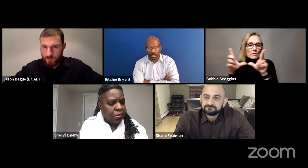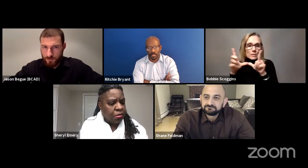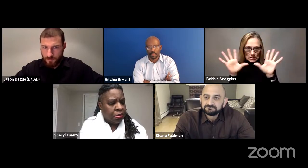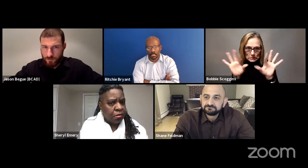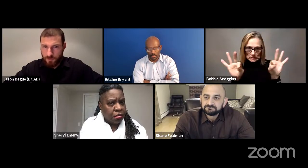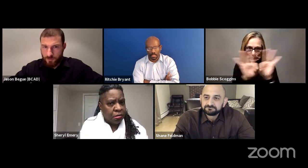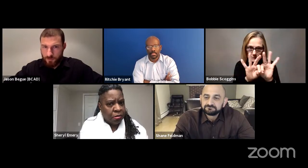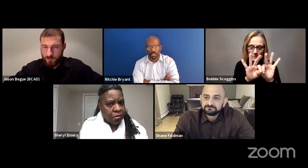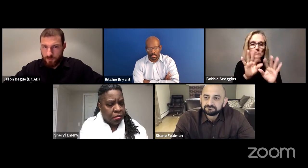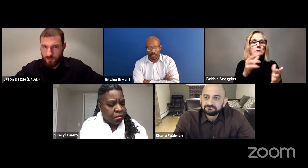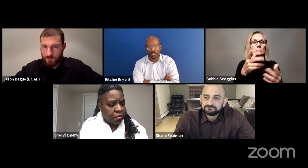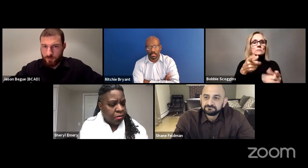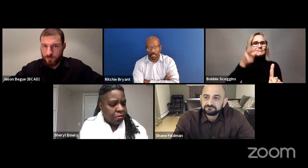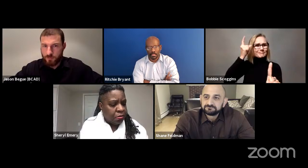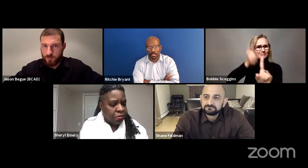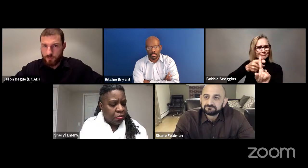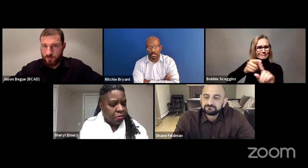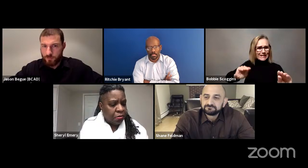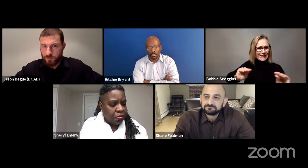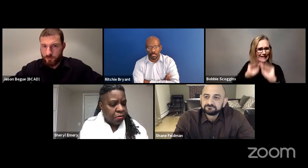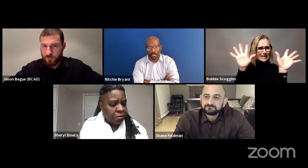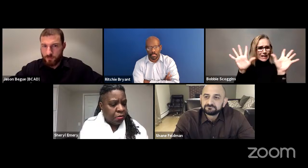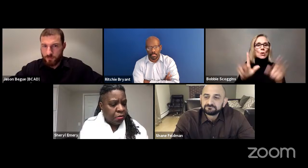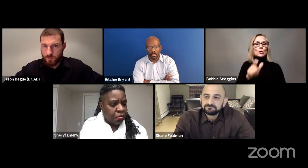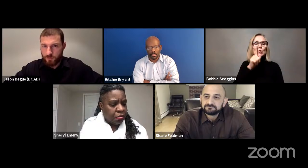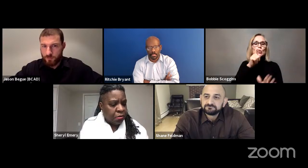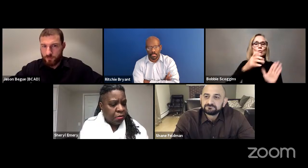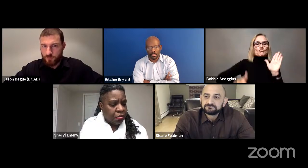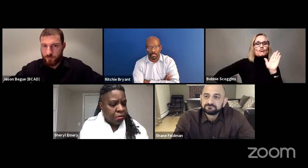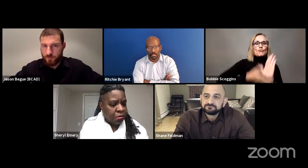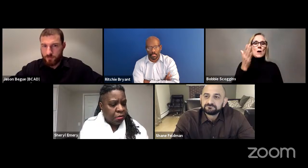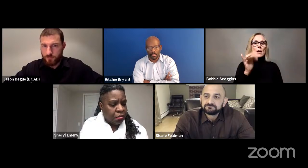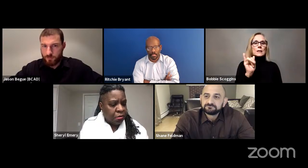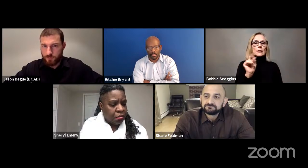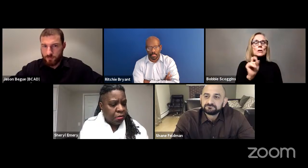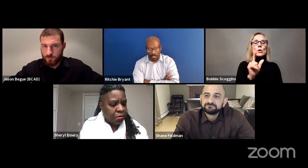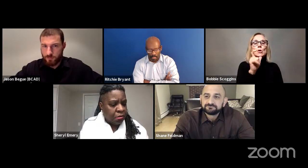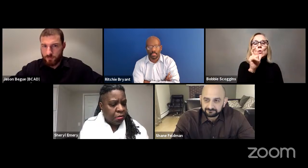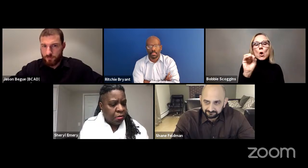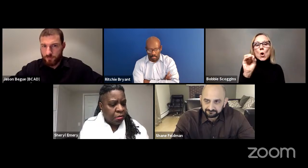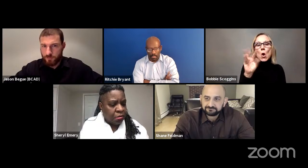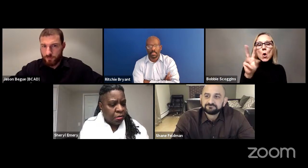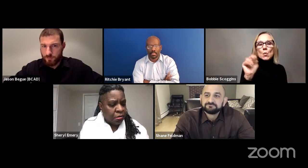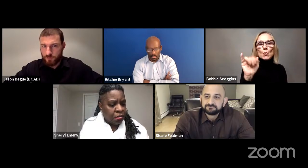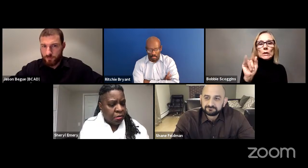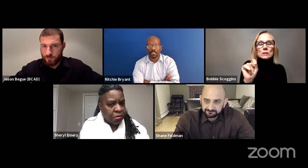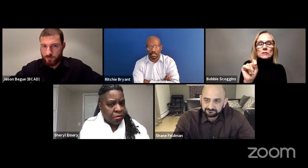is, licensure, temporary licensure, that's key. Also, it needs to be clear who's governing